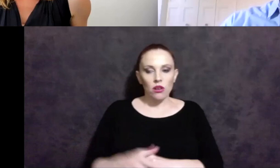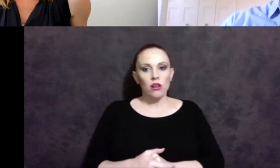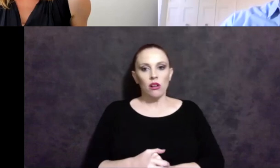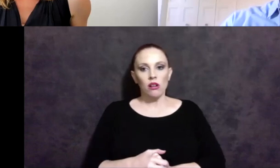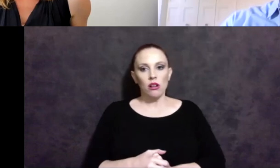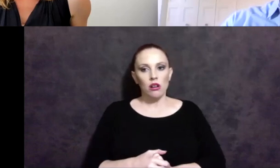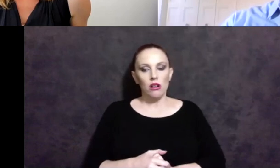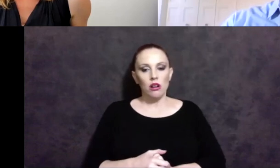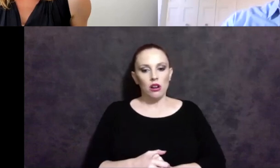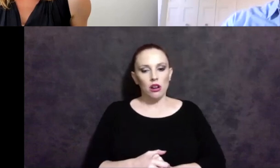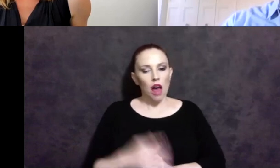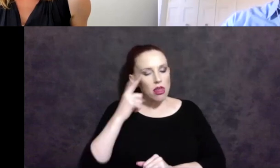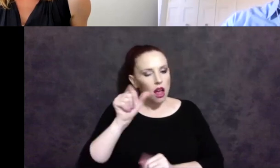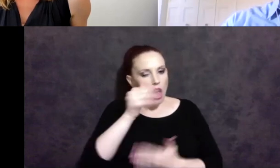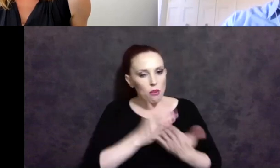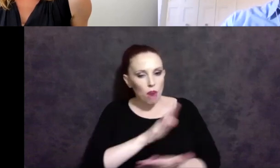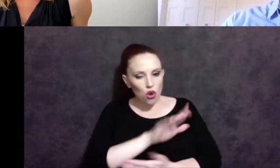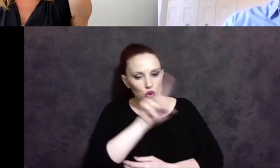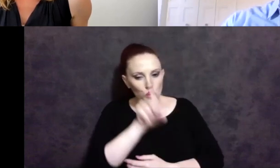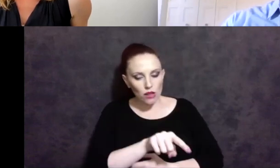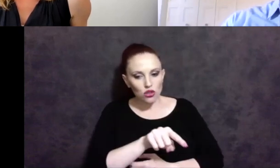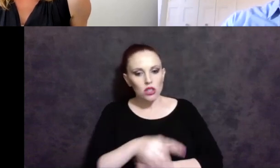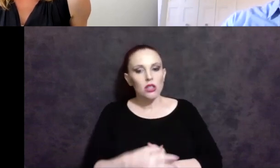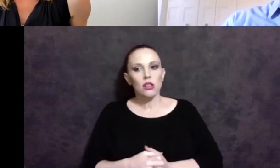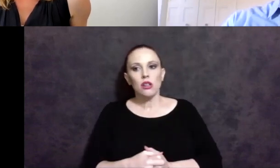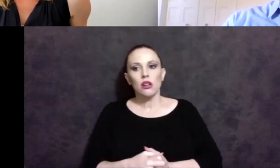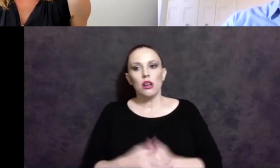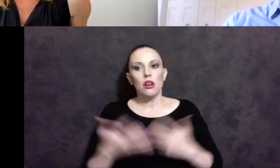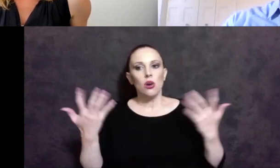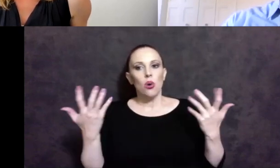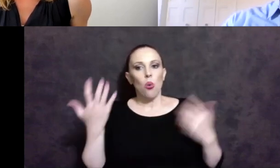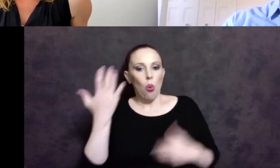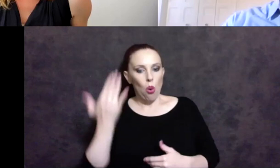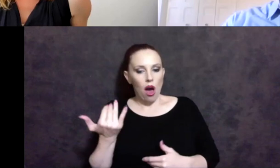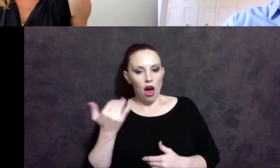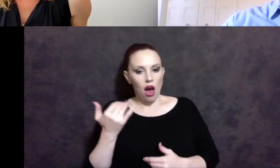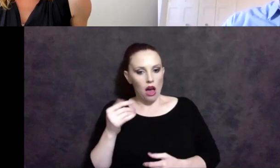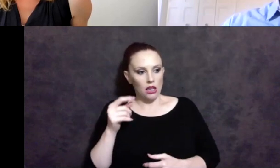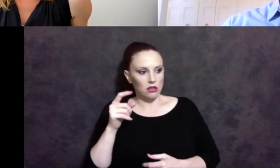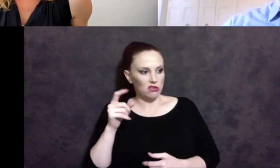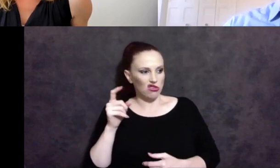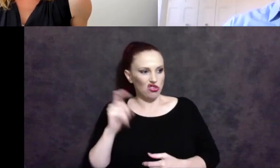the other part of your question, Melinda, is why should we really care about intergenerational